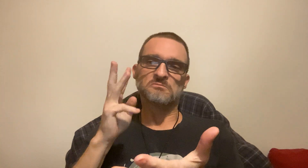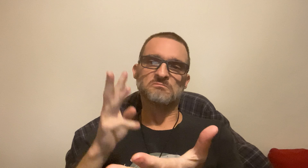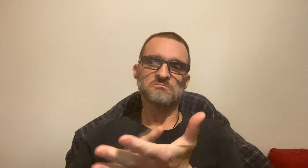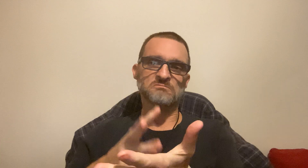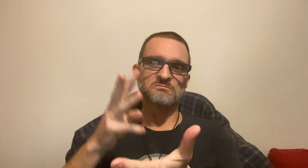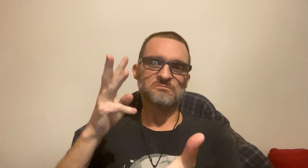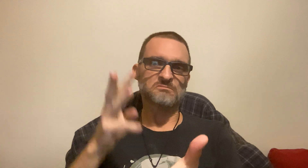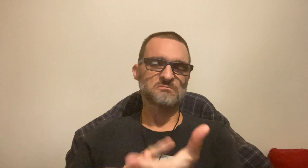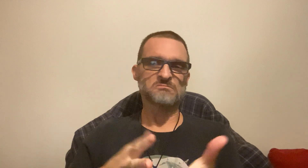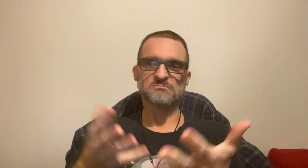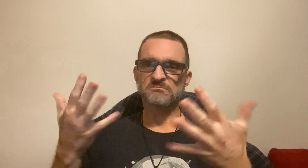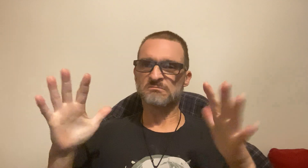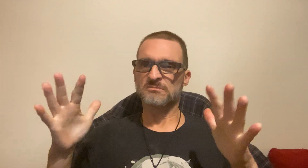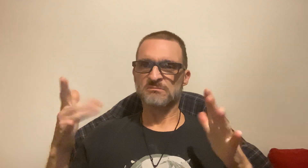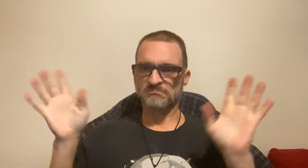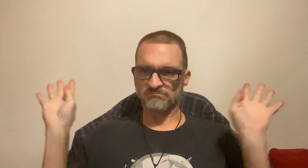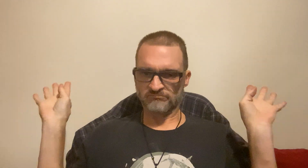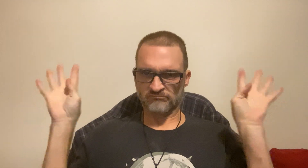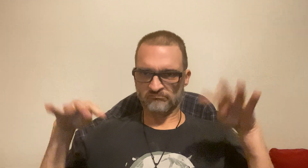There was many people who witnessed to it.